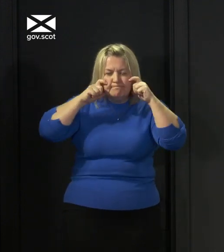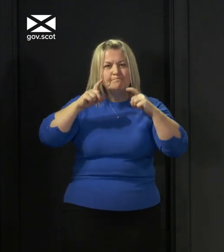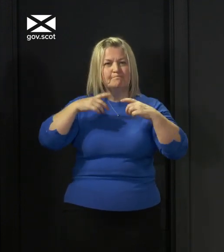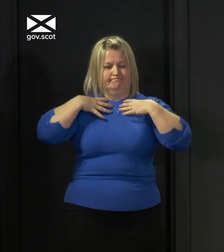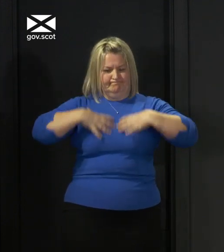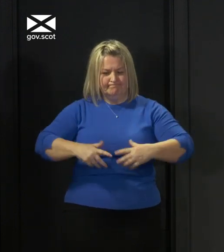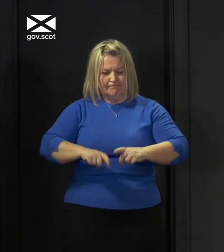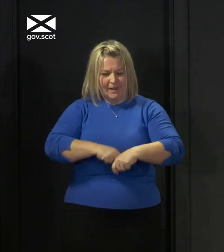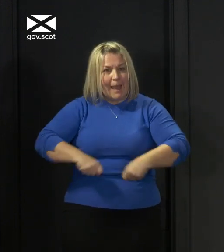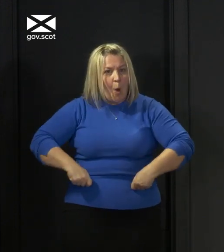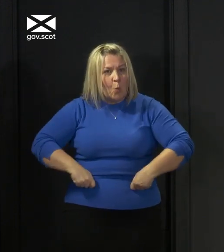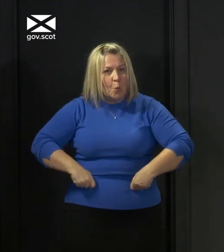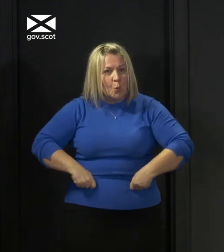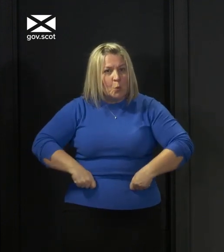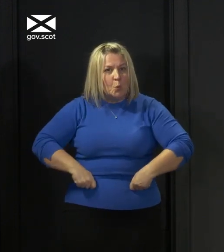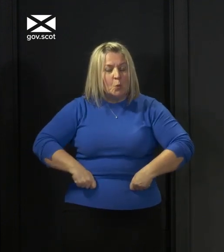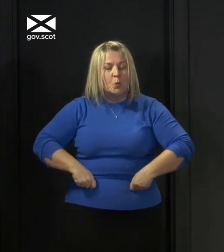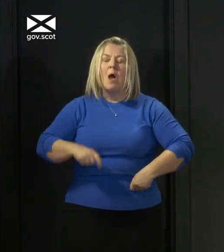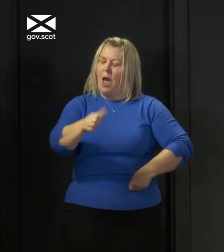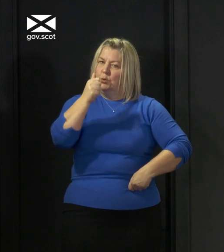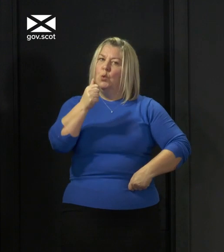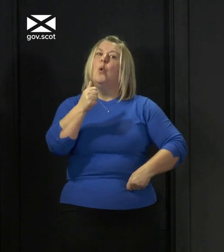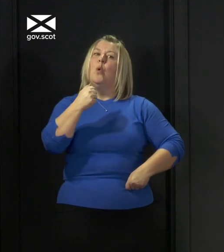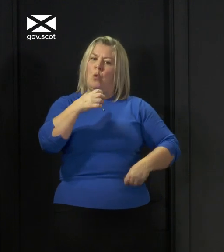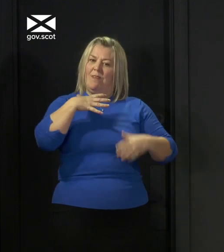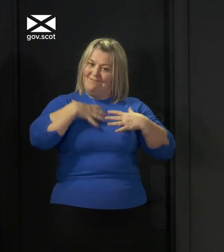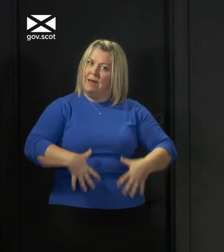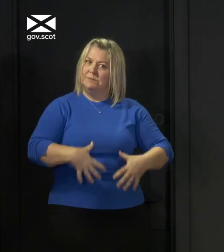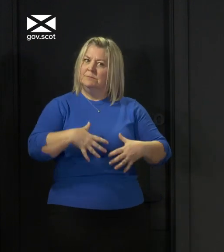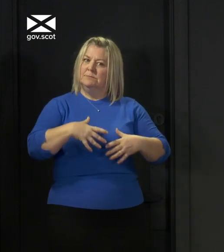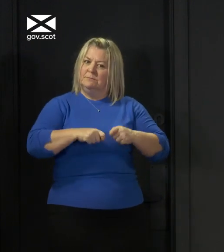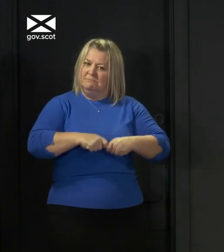of the items that is under most pressure not just because of the demand from our